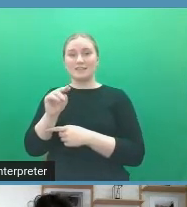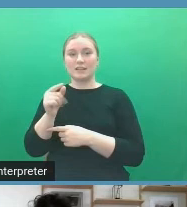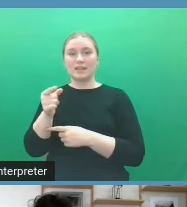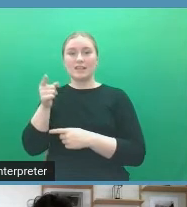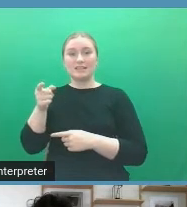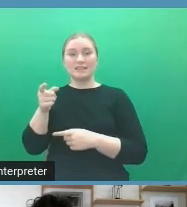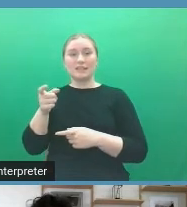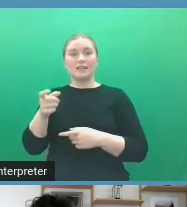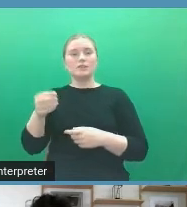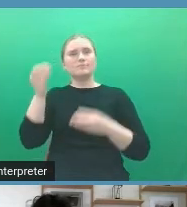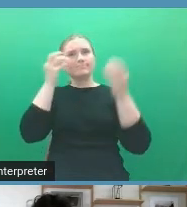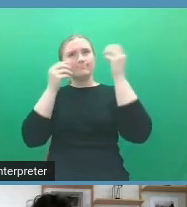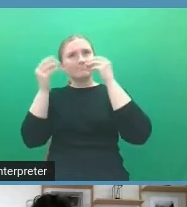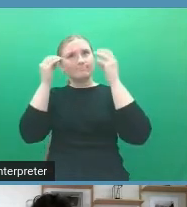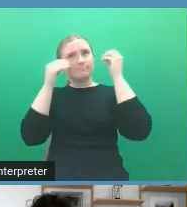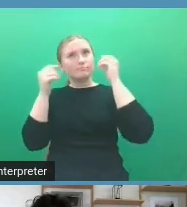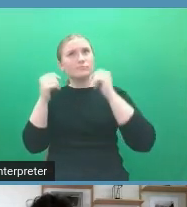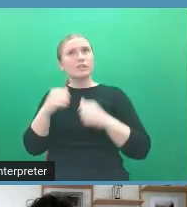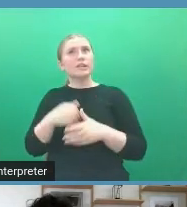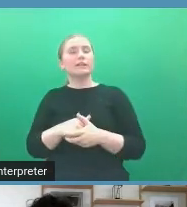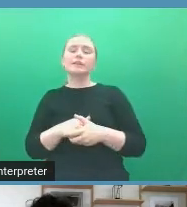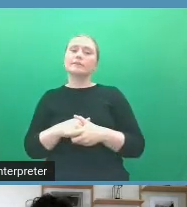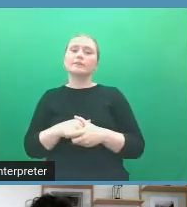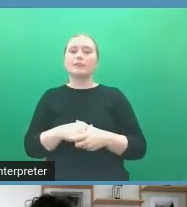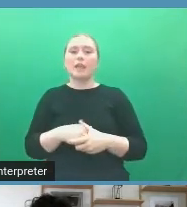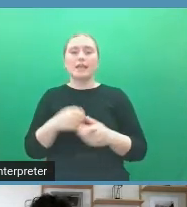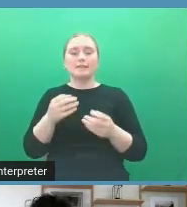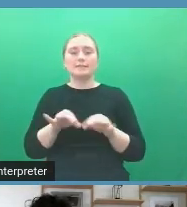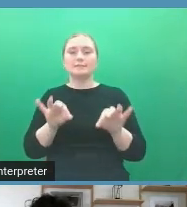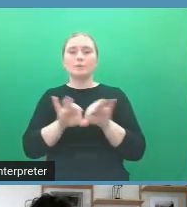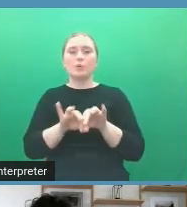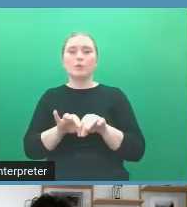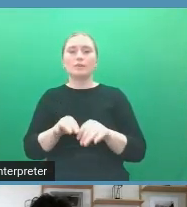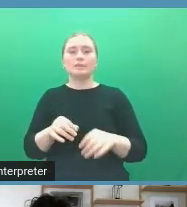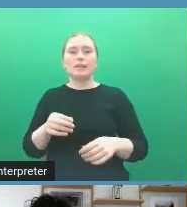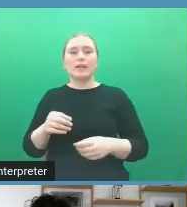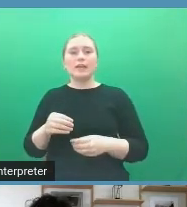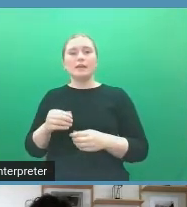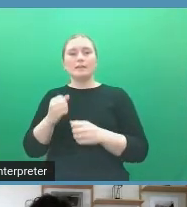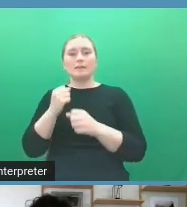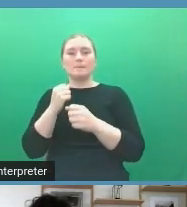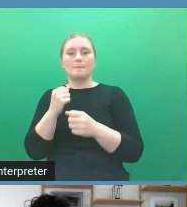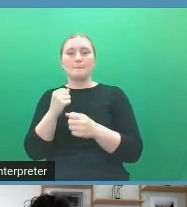you know for a steward of the public's collection of its heritage. Then you know open access is a